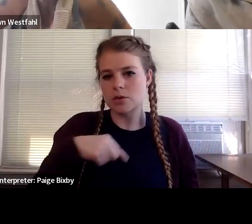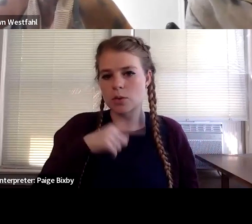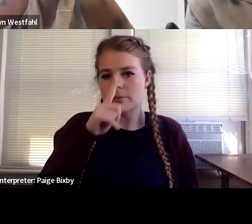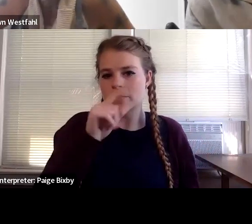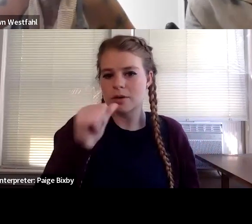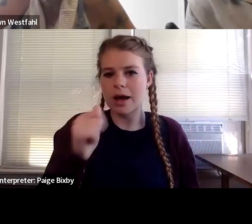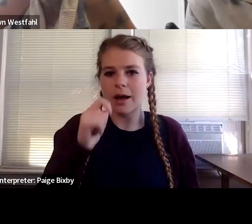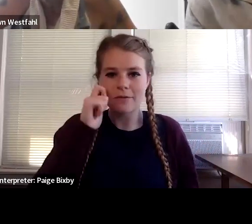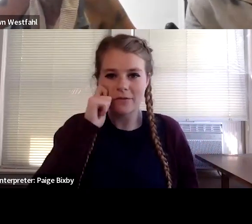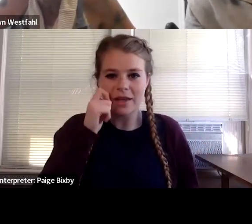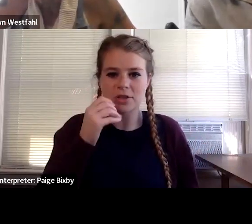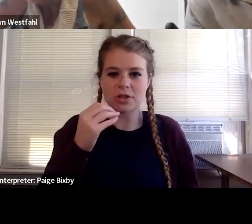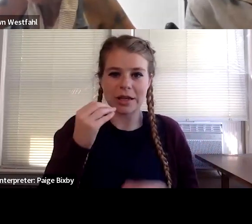but we're flesh-eaten zombies.